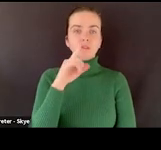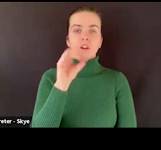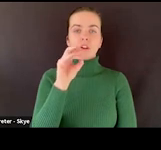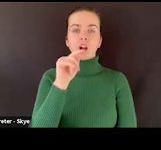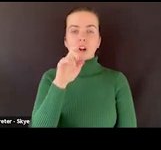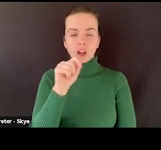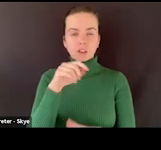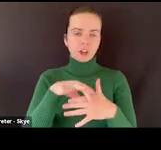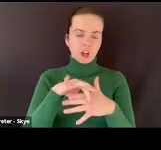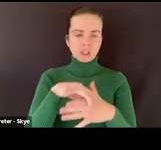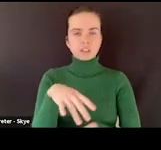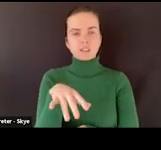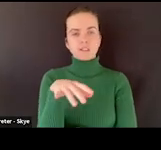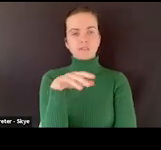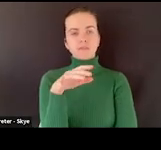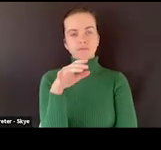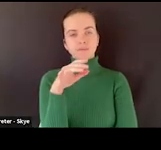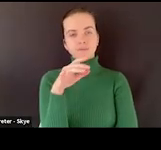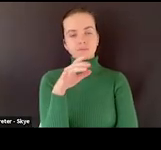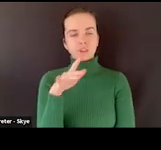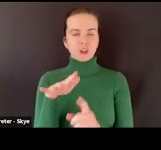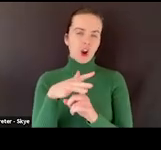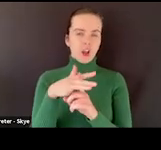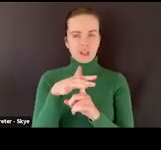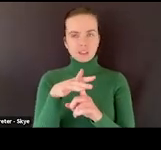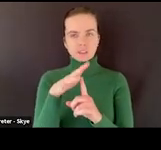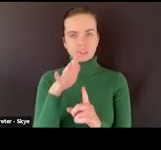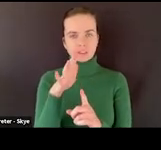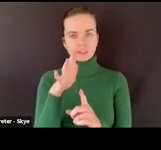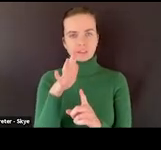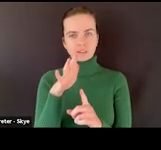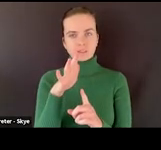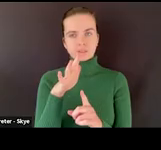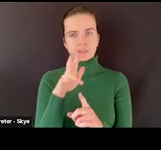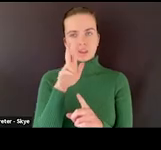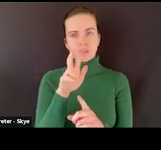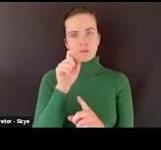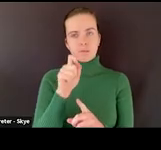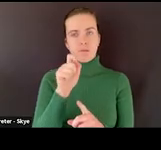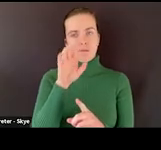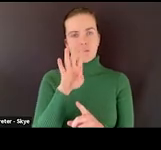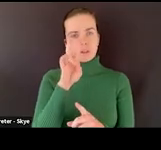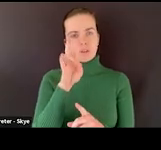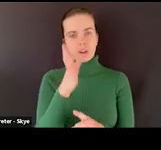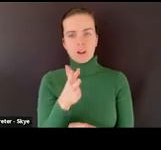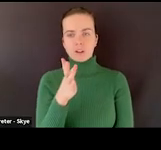the participants reported a mean of 3.47 of the eight severe lifetime traumatic events. This is